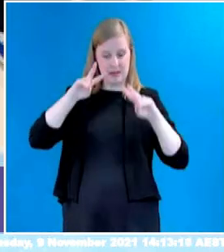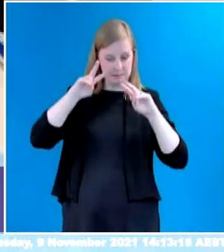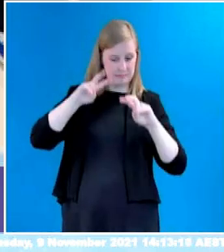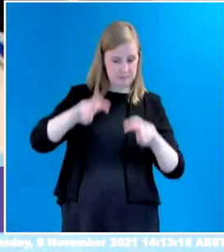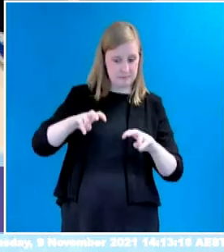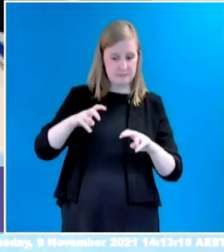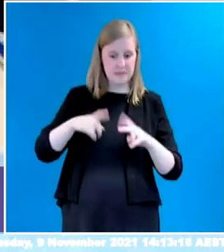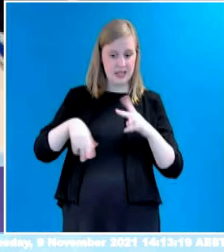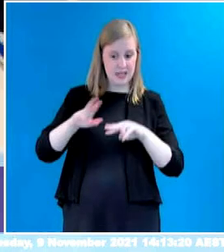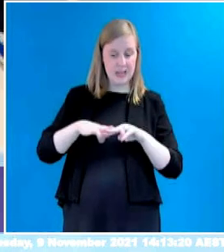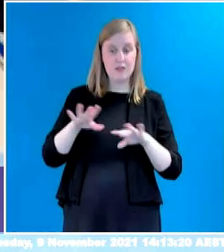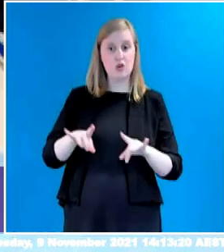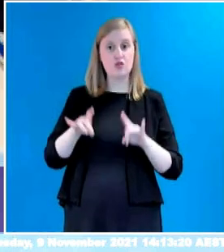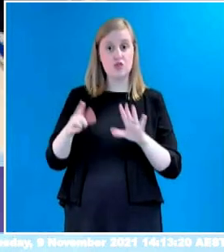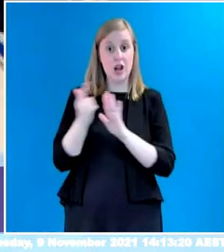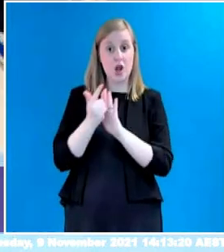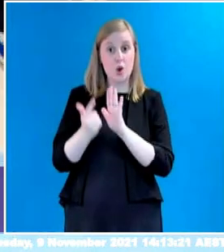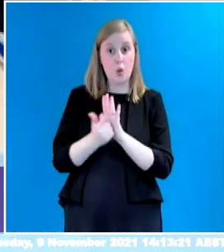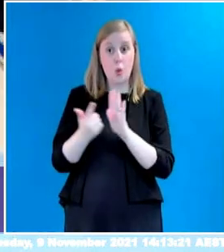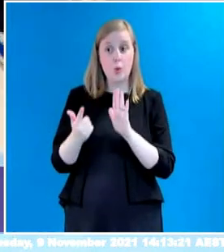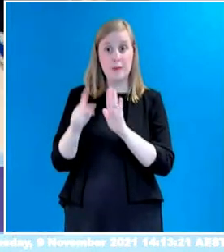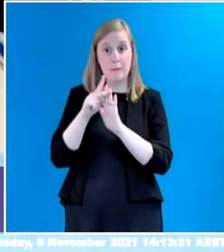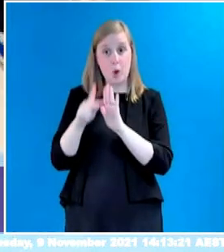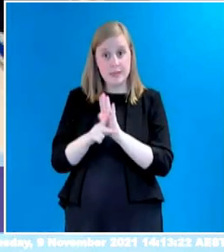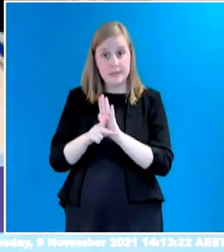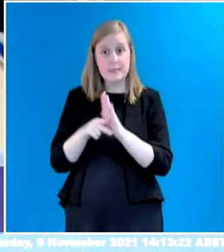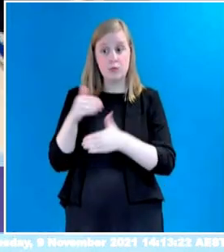You might do some consultation and other things.